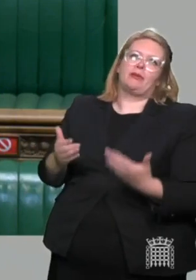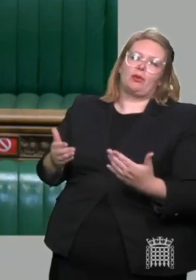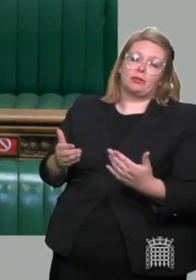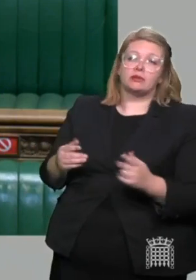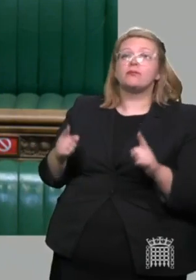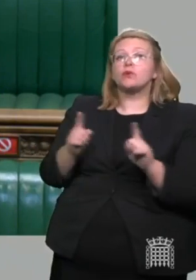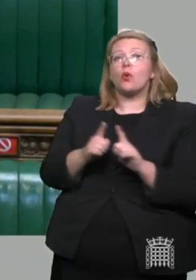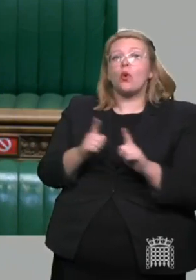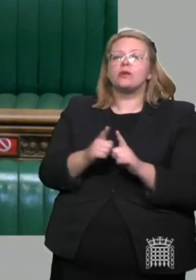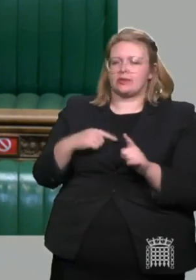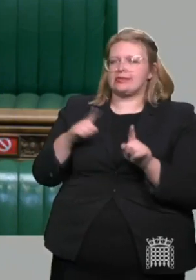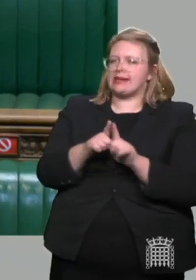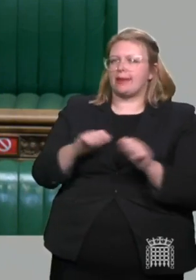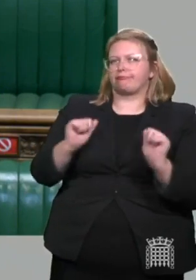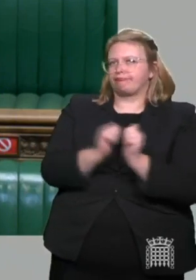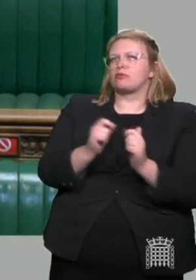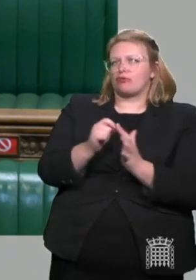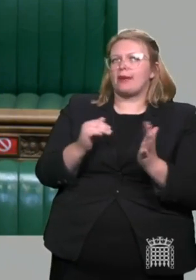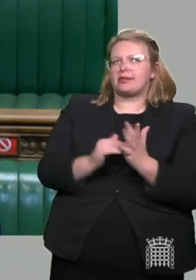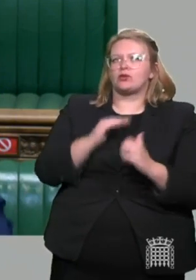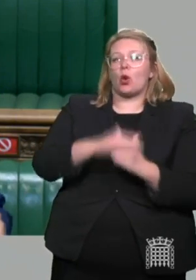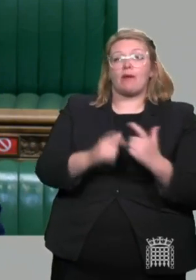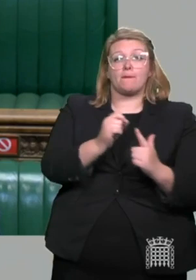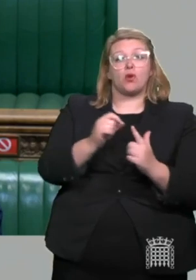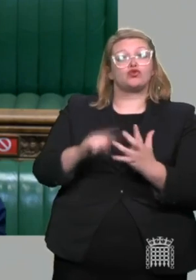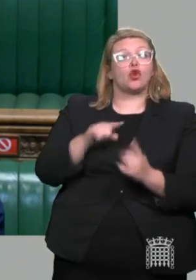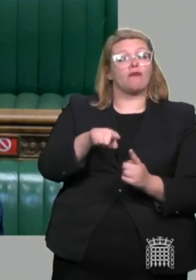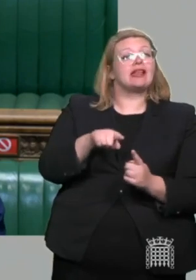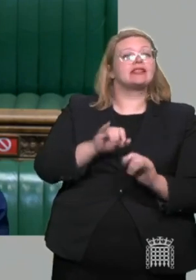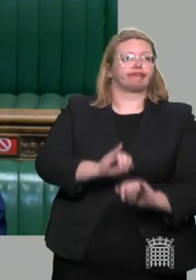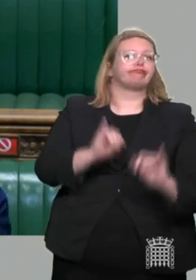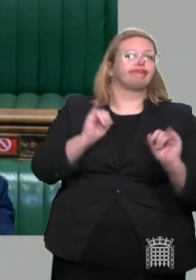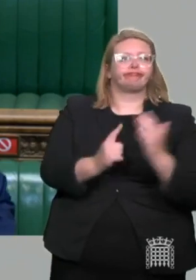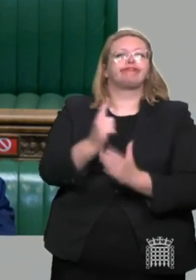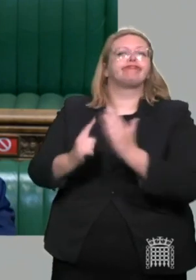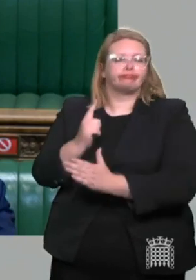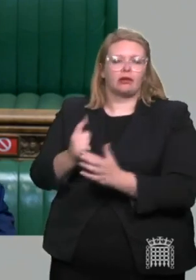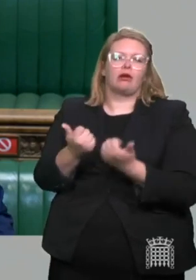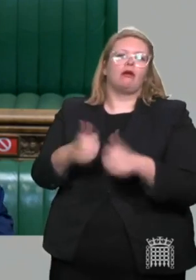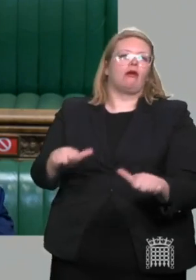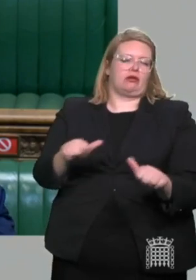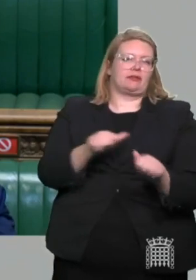about the Post Office case—an ongoing injustice. Of course, today is International Workers Memorial